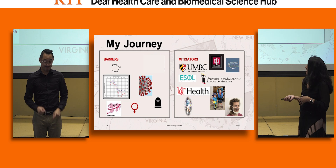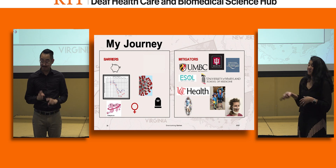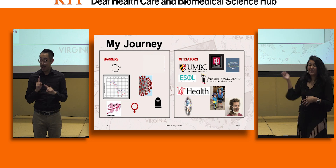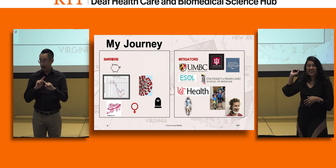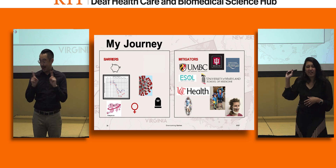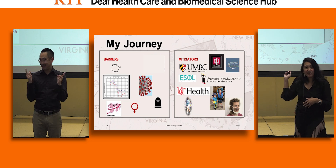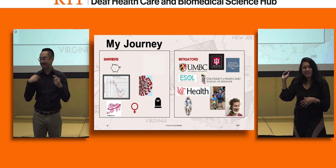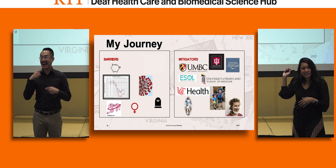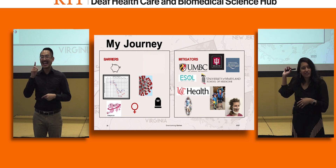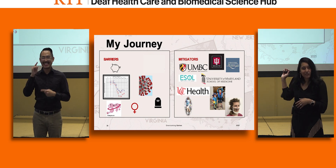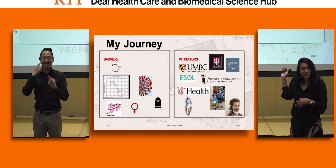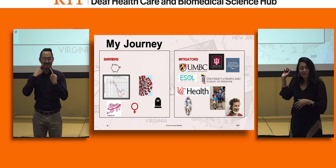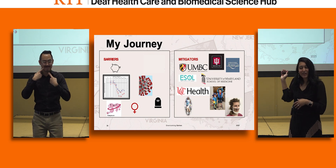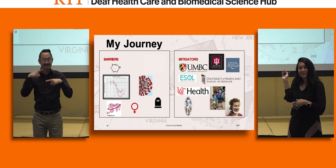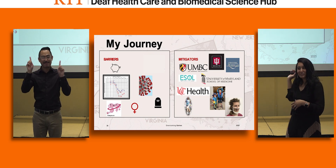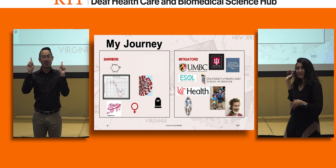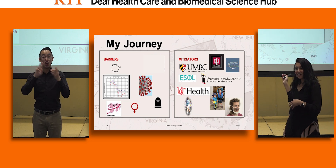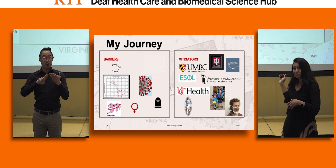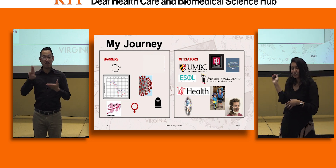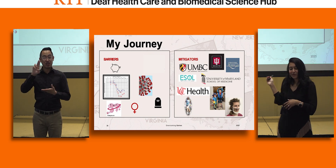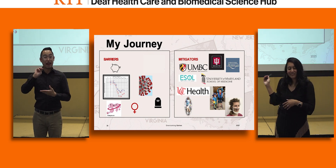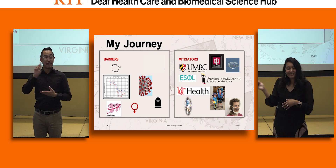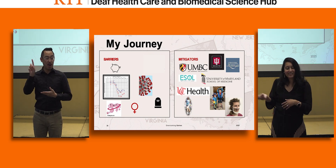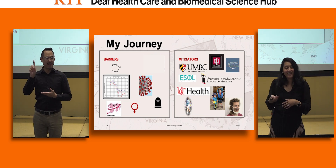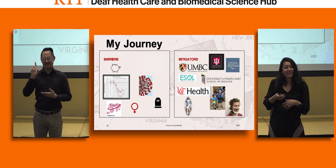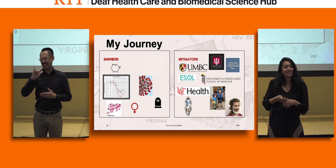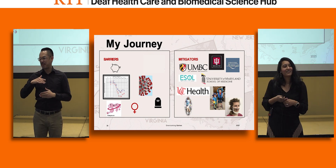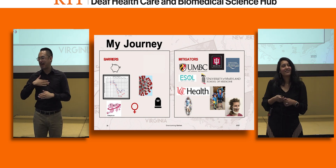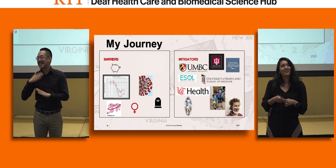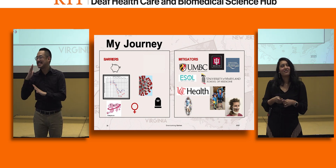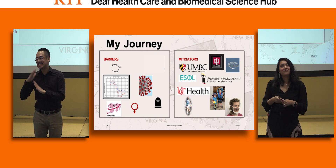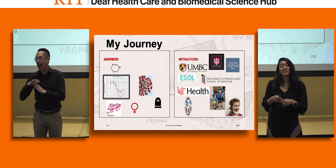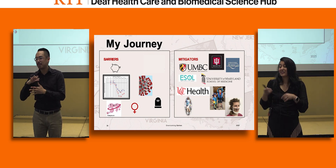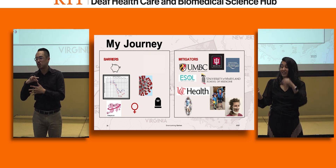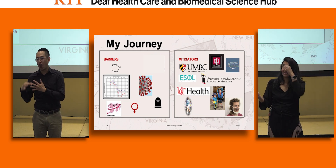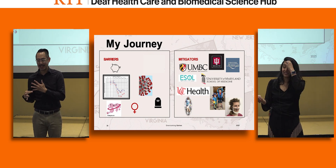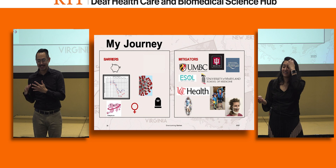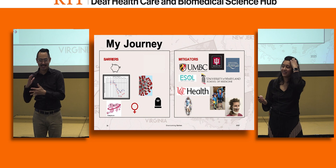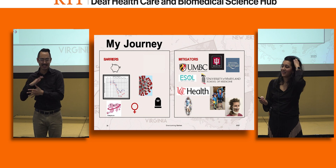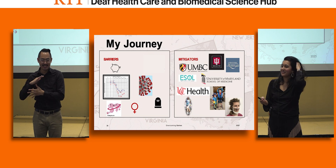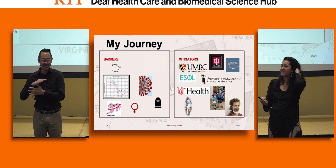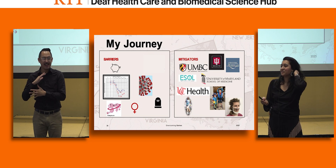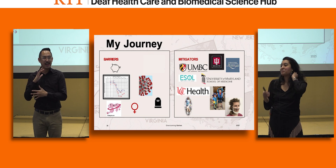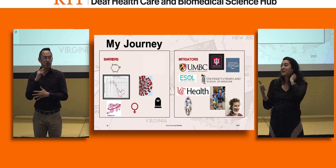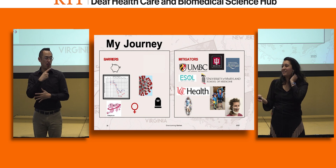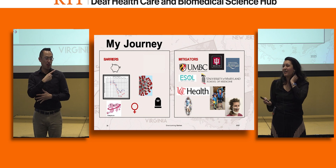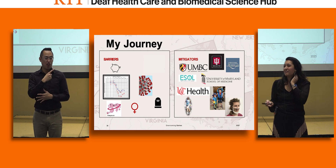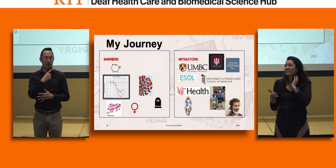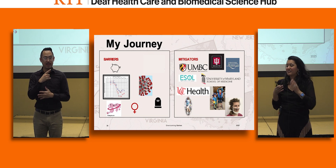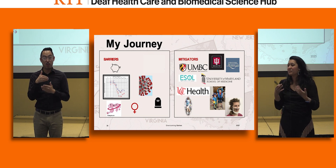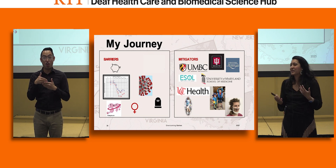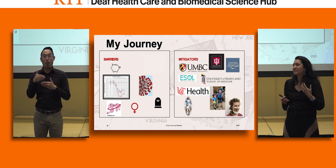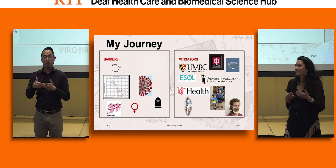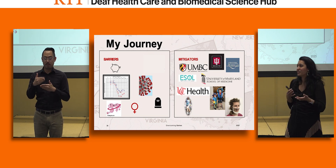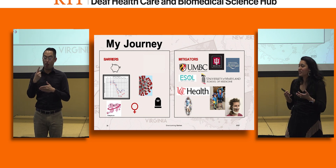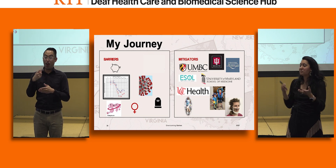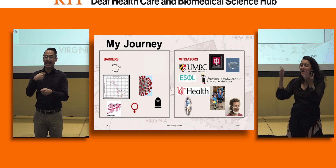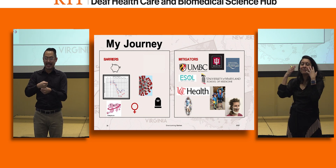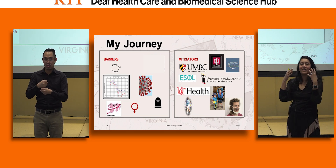But I got into University of Maryland, my top choice, the next year, and despite that seeming-- in my mind,